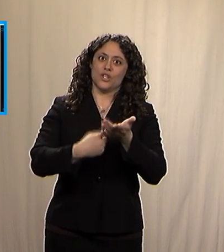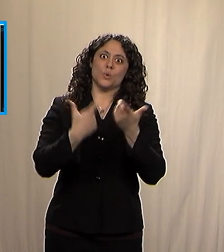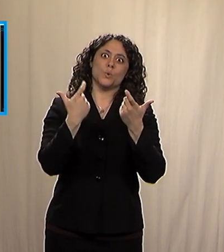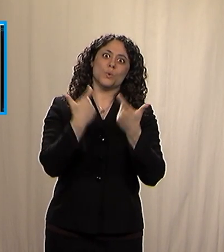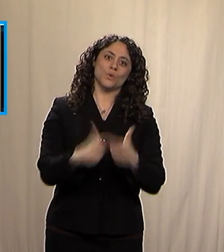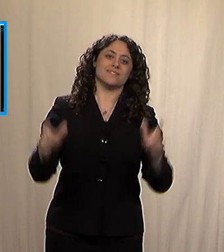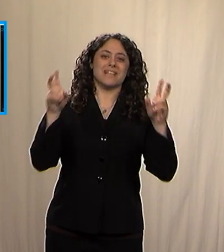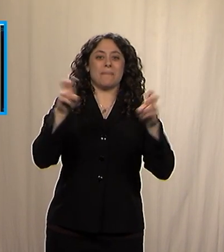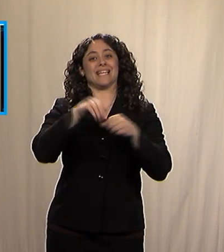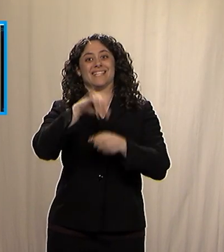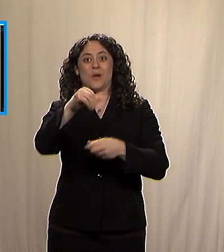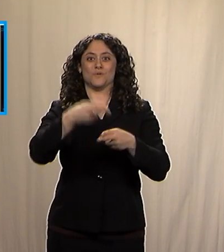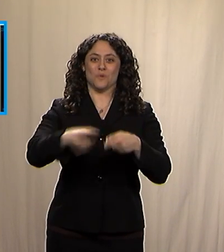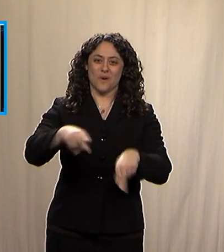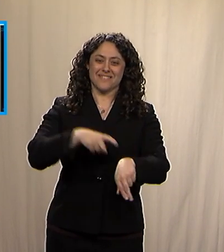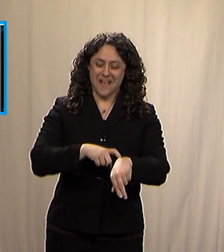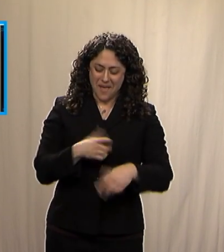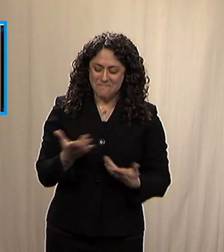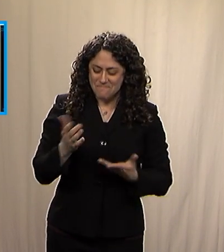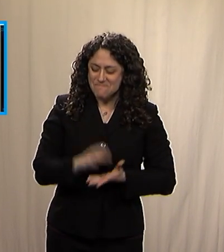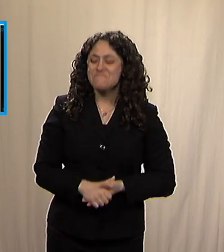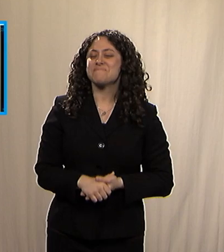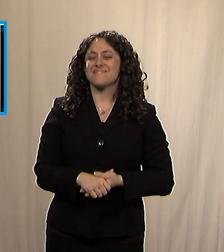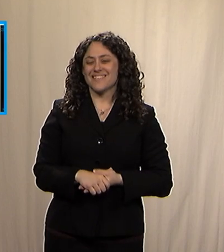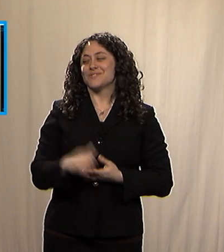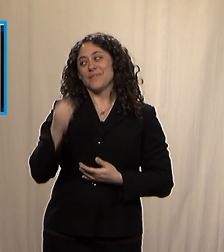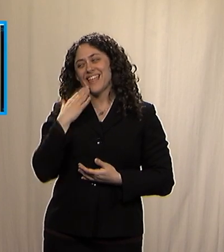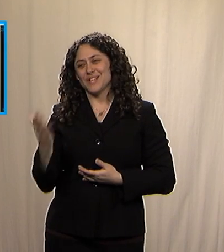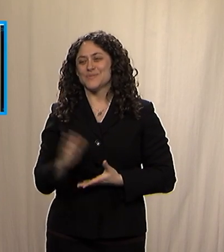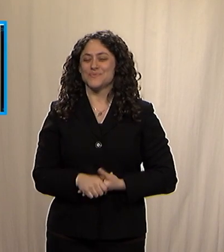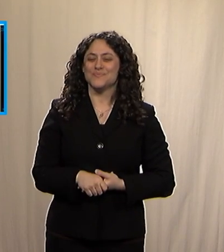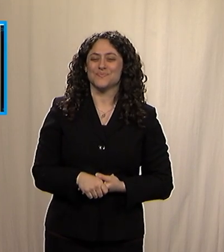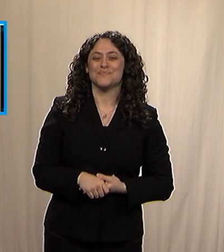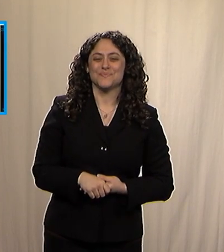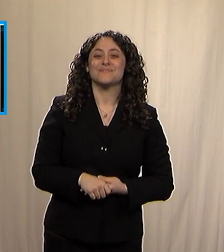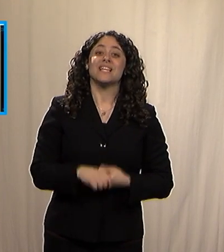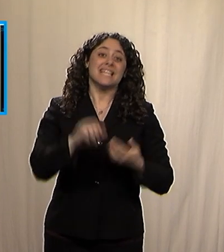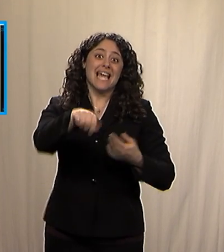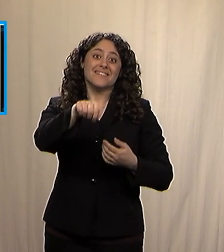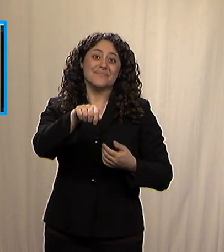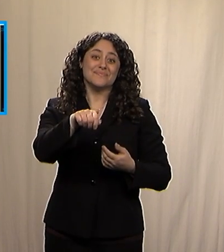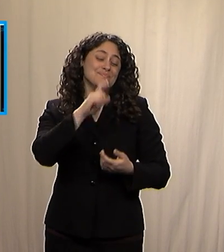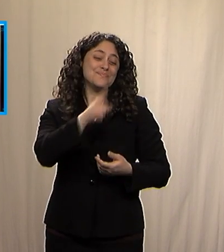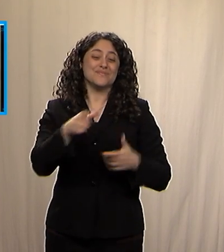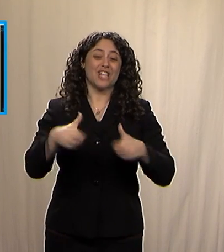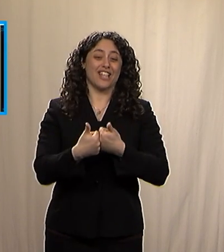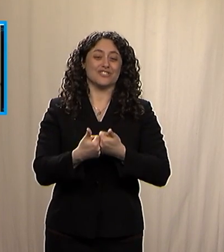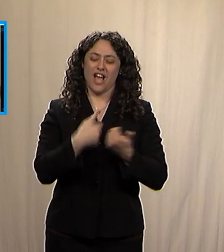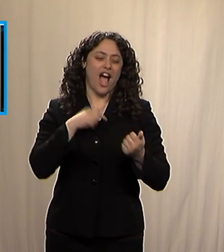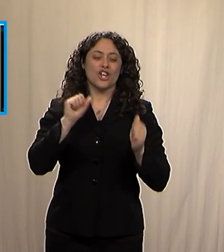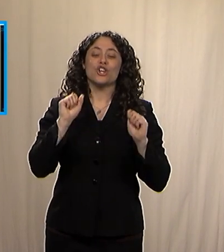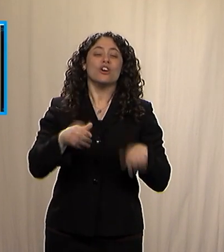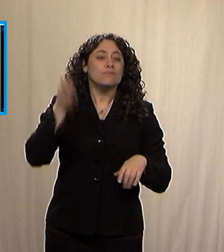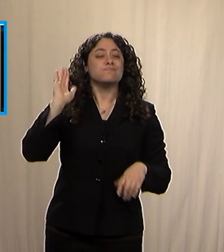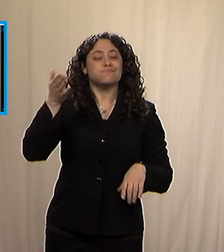Thank you. Yeah, it is a challenge. I can talk about this for hours.